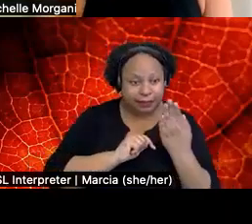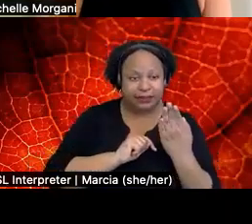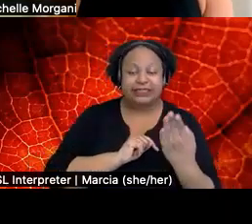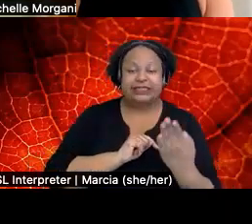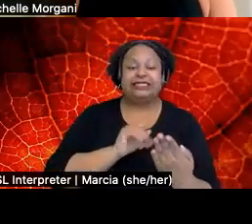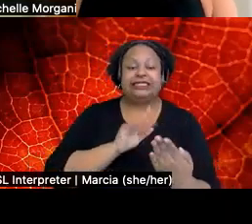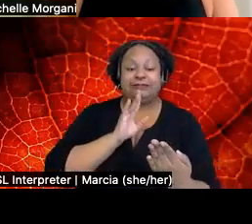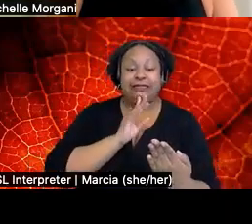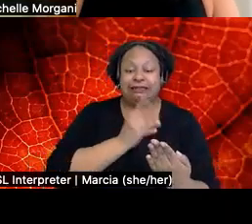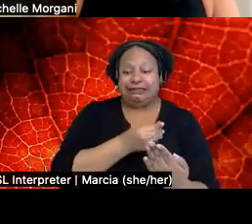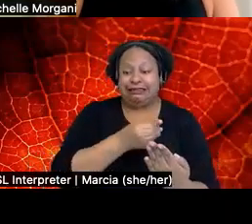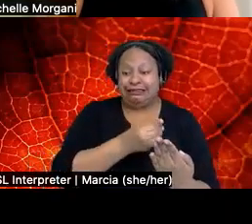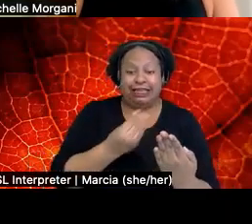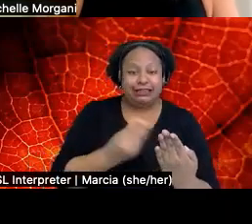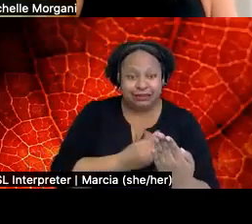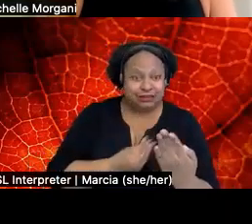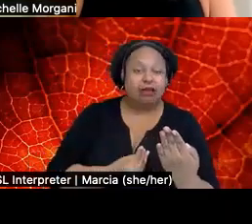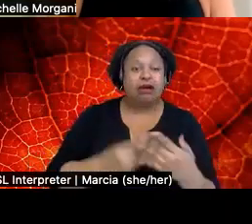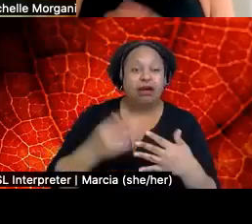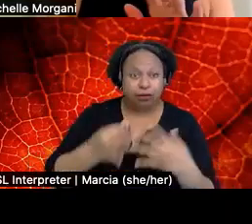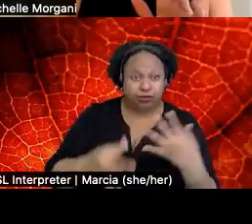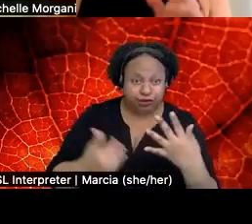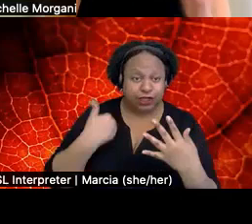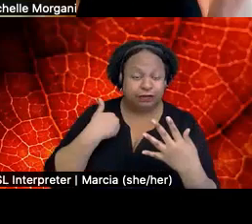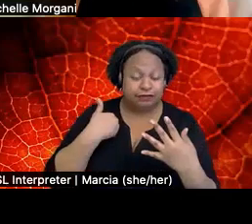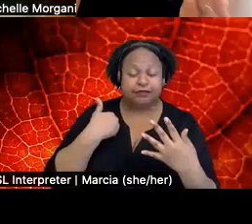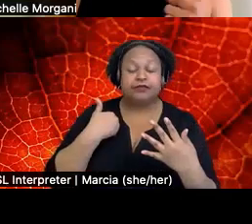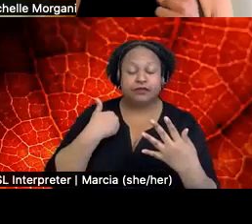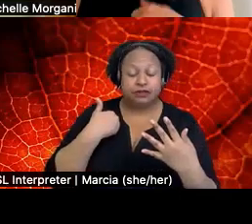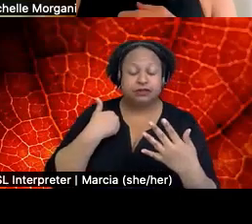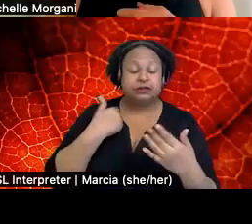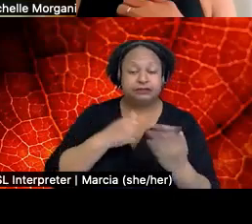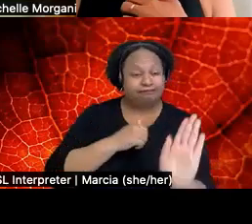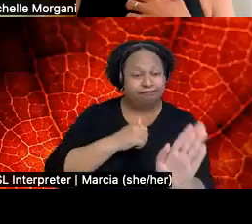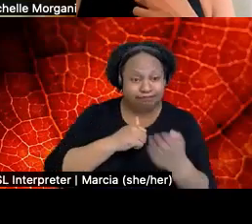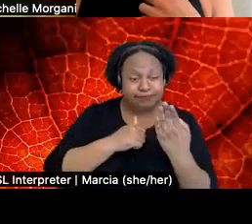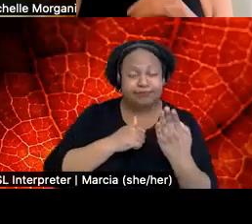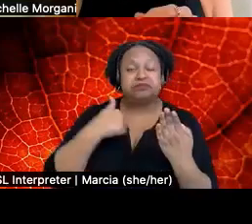They also have an opportunity to where again I've utilized this with students in the past.